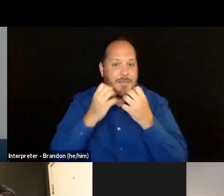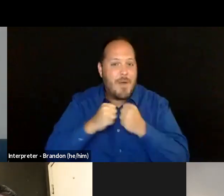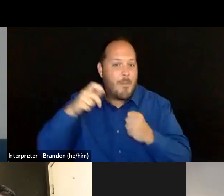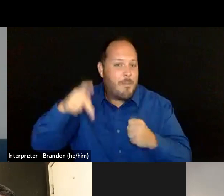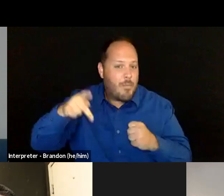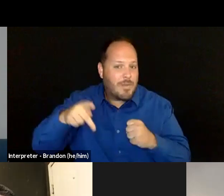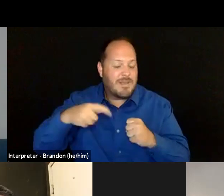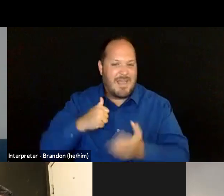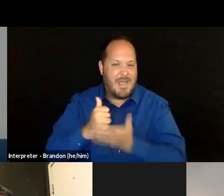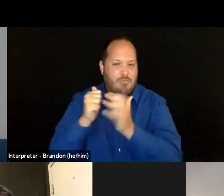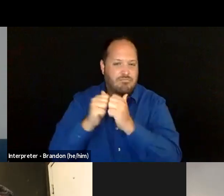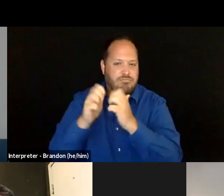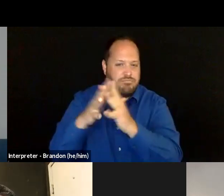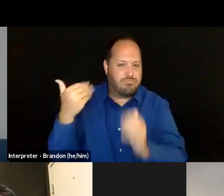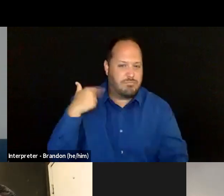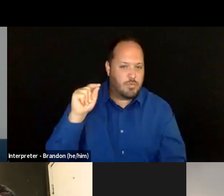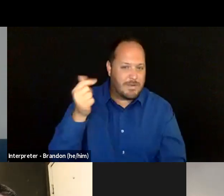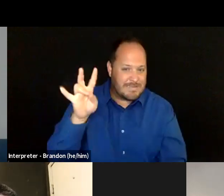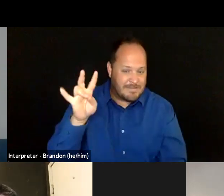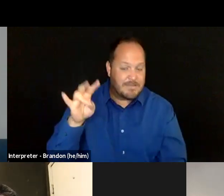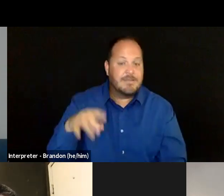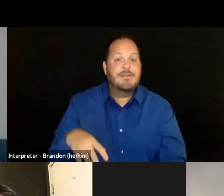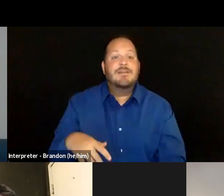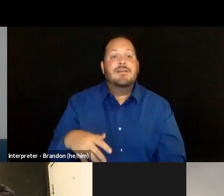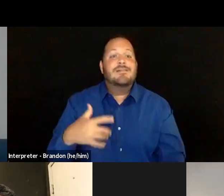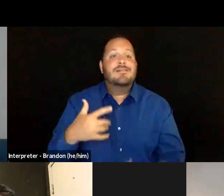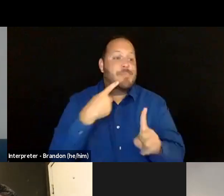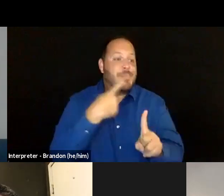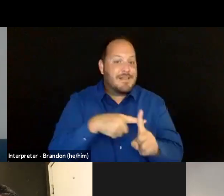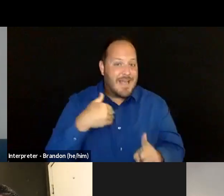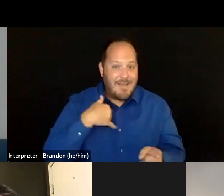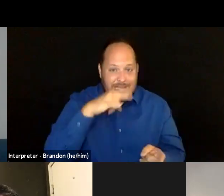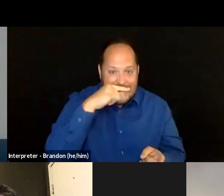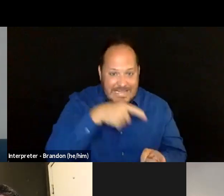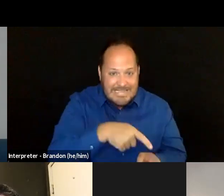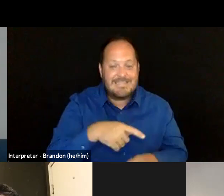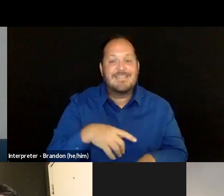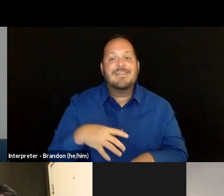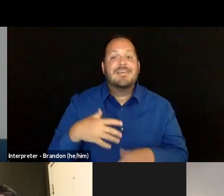Jones Hollister is awaiting an opinion in their case, Court of Appeals, so we wish them well.